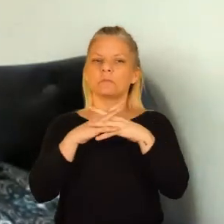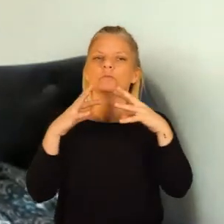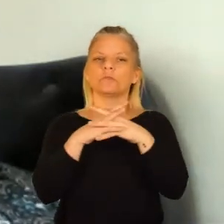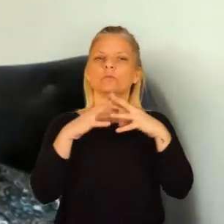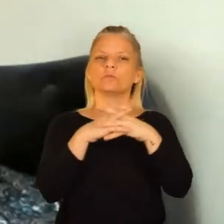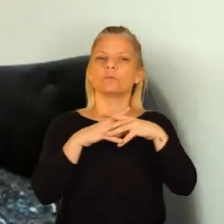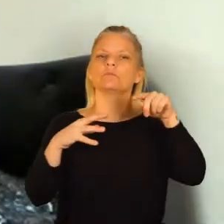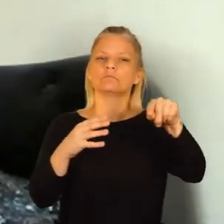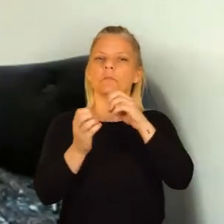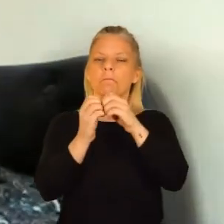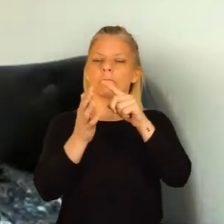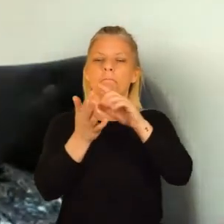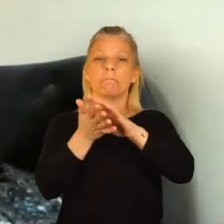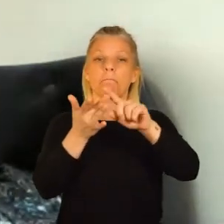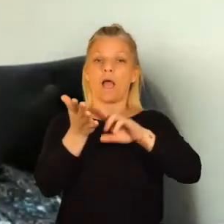or my own website which is behindthelabel.co.uk